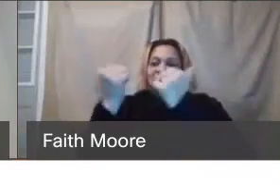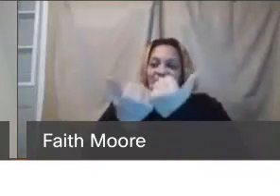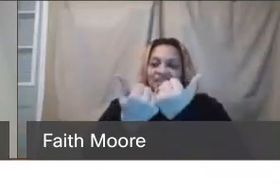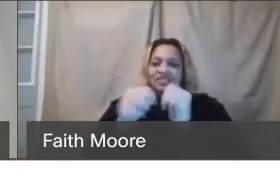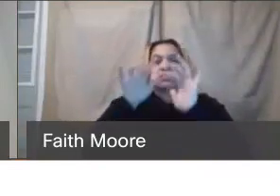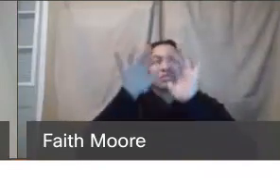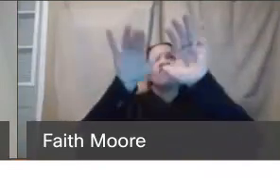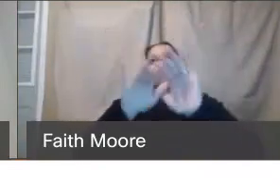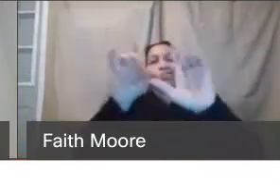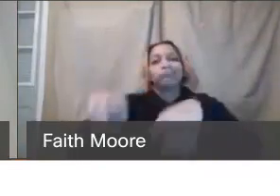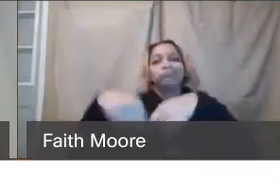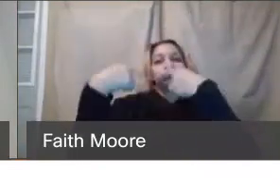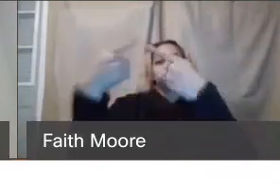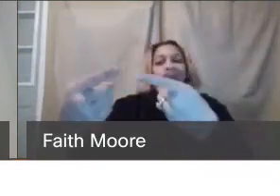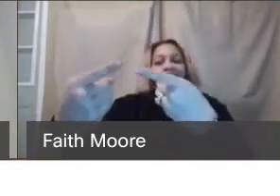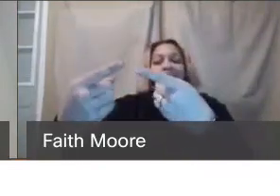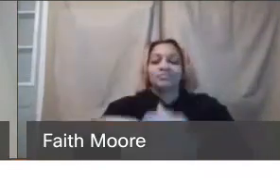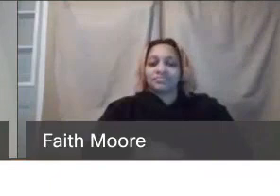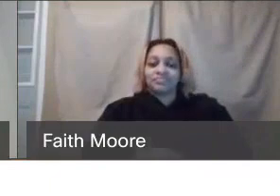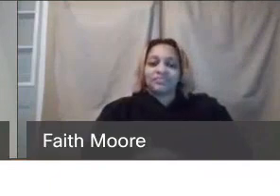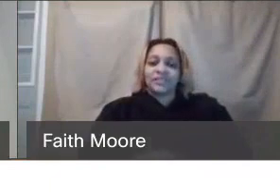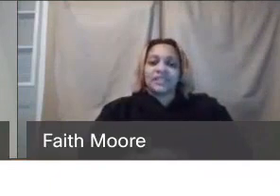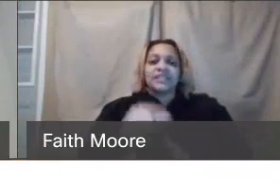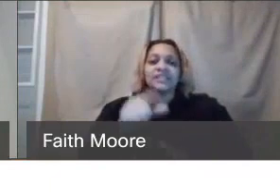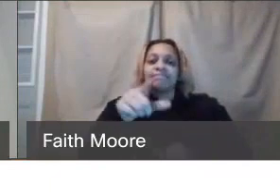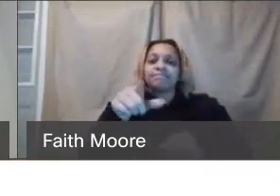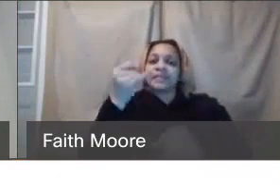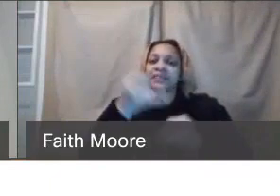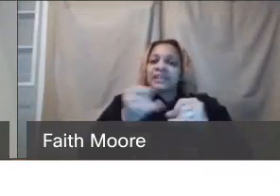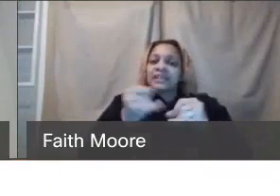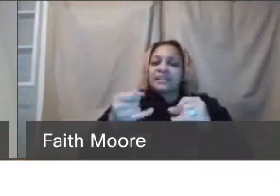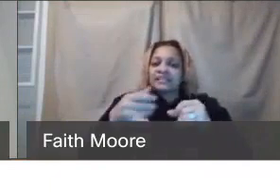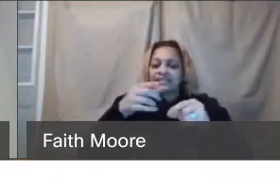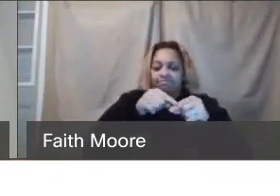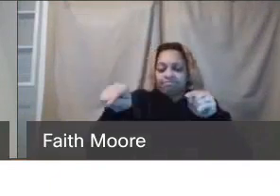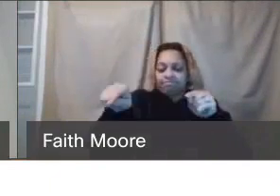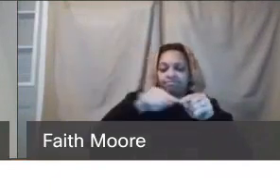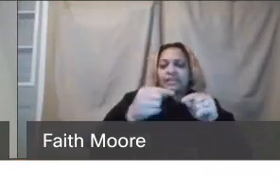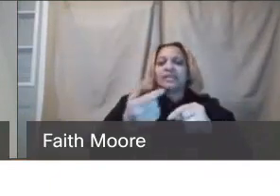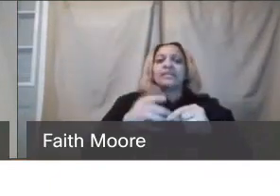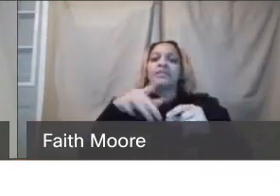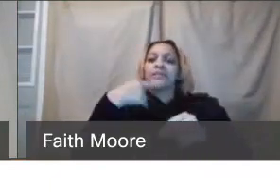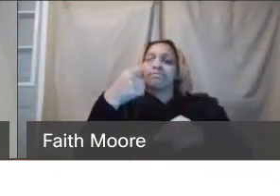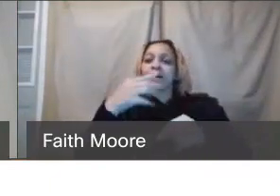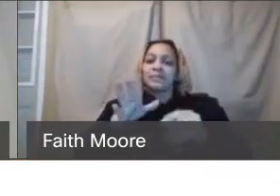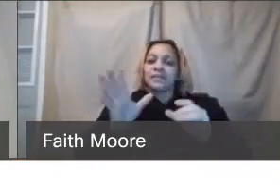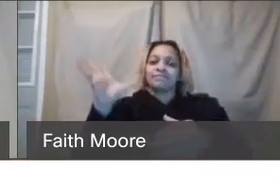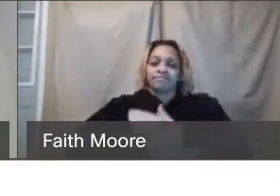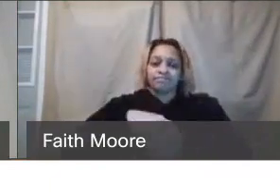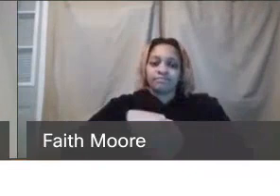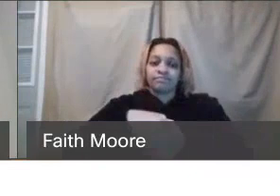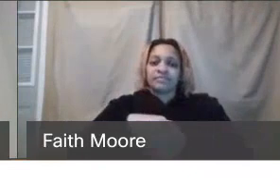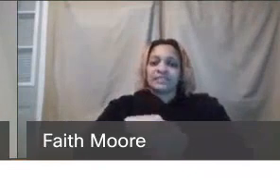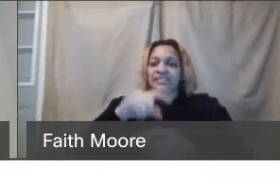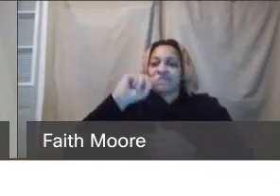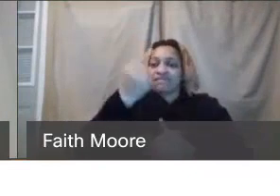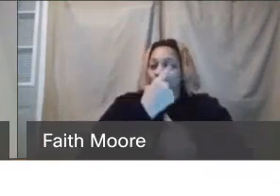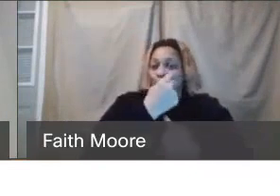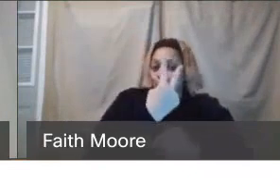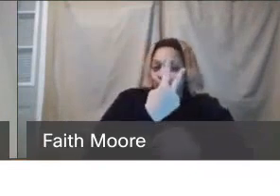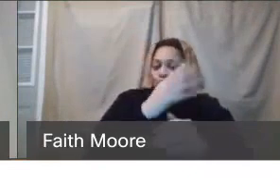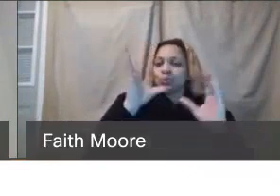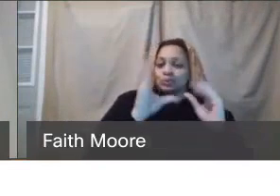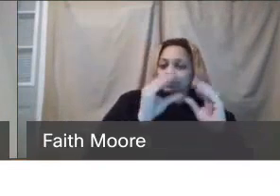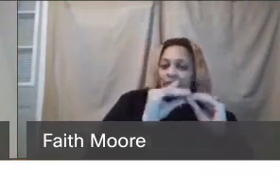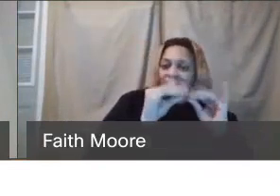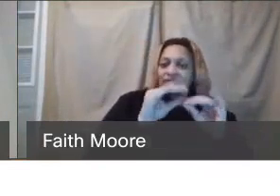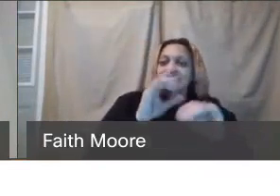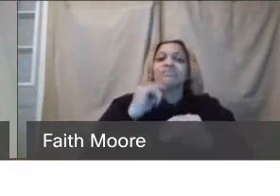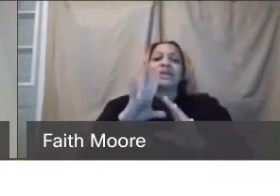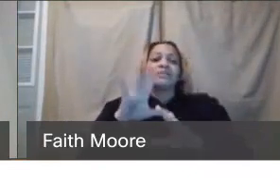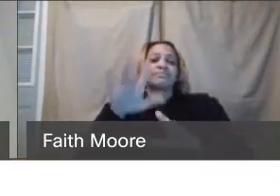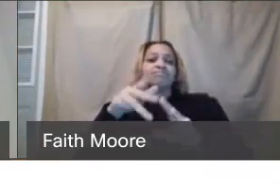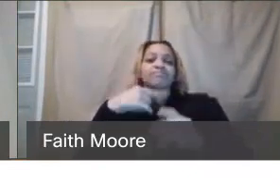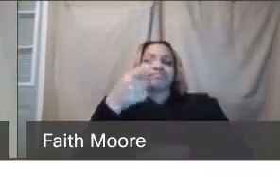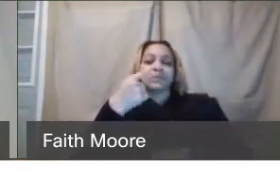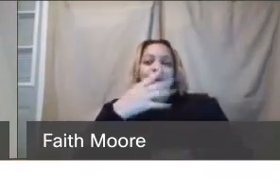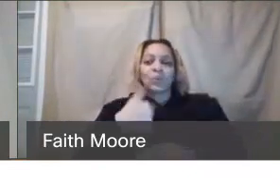So far been at the bottom of this slide, we talk about the public involved involvement. This is the 1st of 2 meetings that are public facing and then we're also having collaboration and input from key stakeholders.